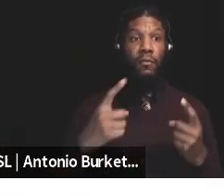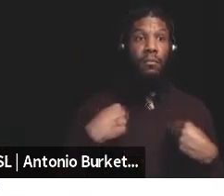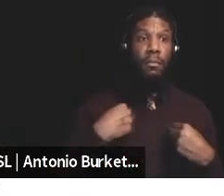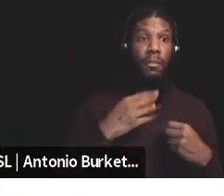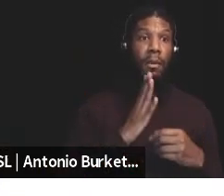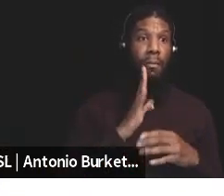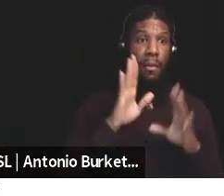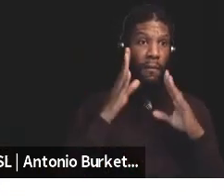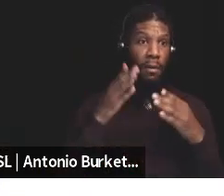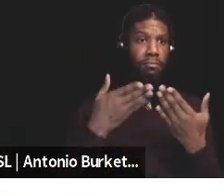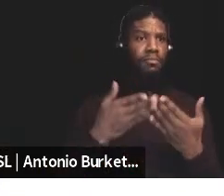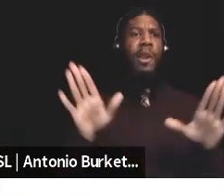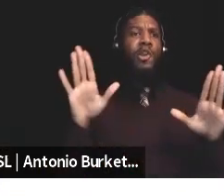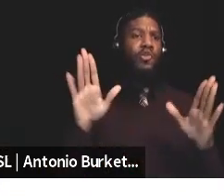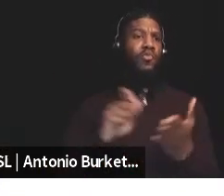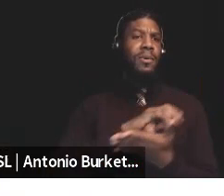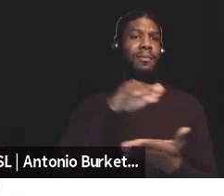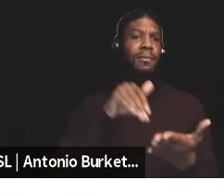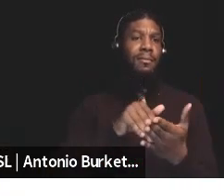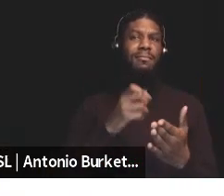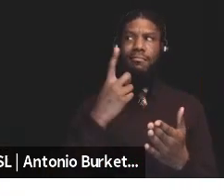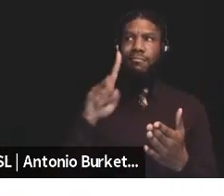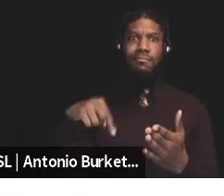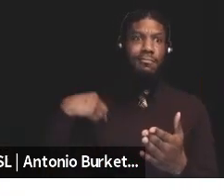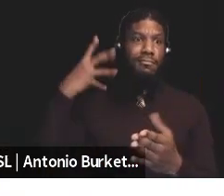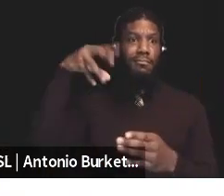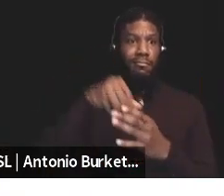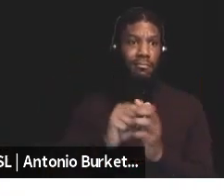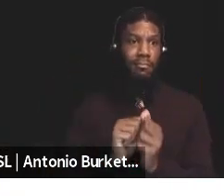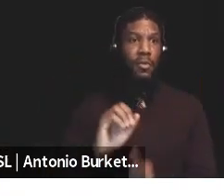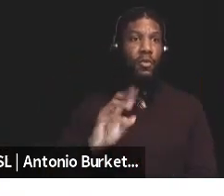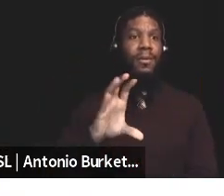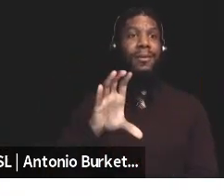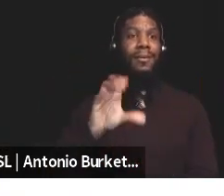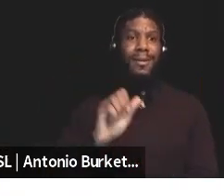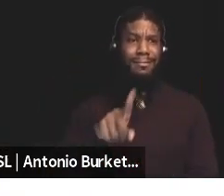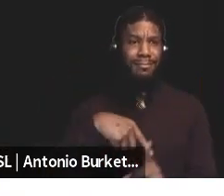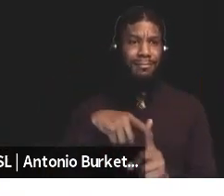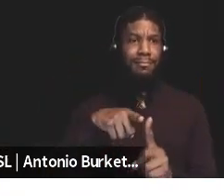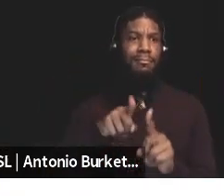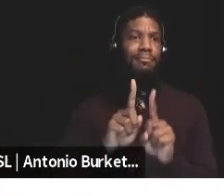involvement in OWCA, and specifically working with the Mentoring & Resources committee to re-envision